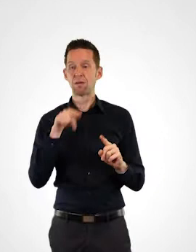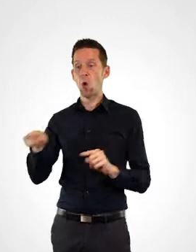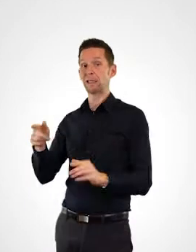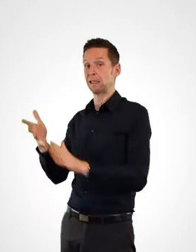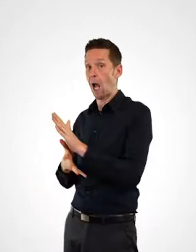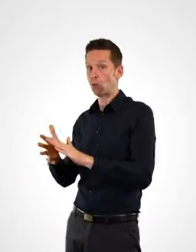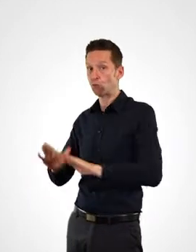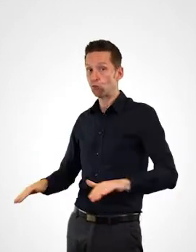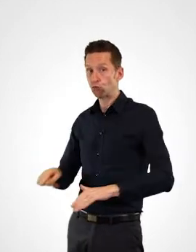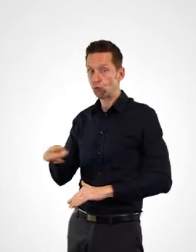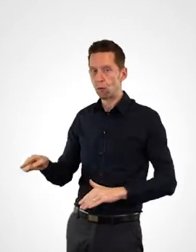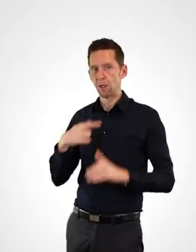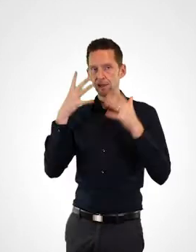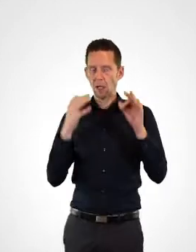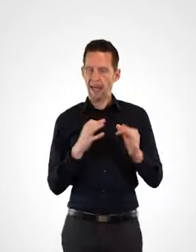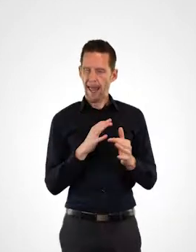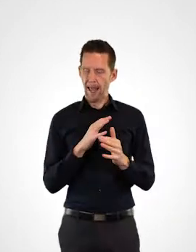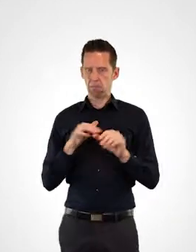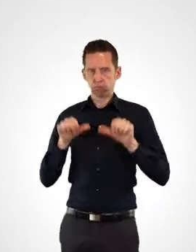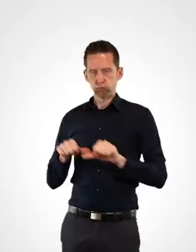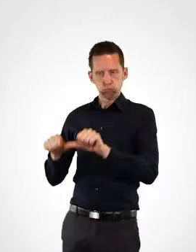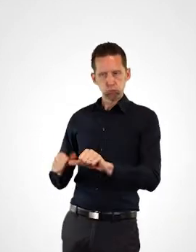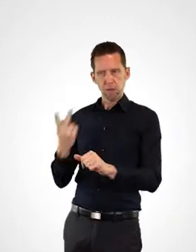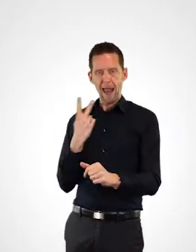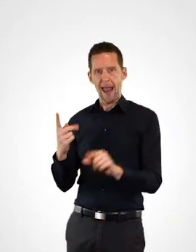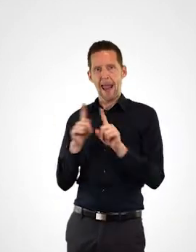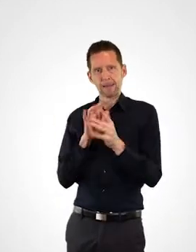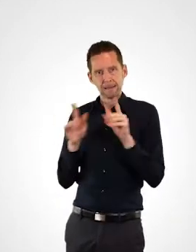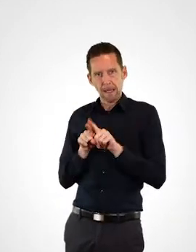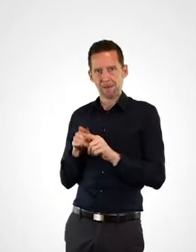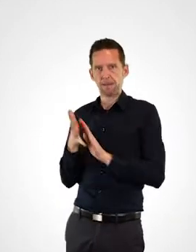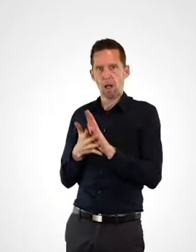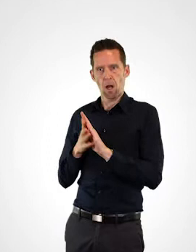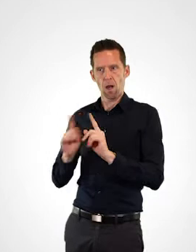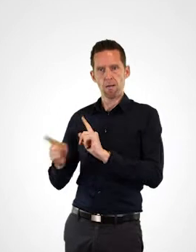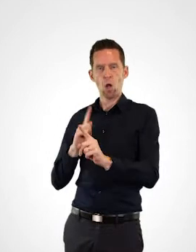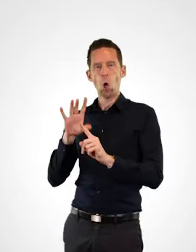If we're working with signing children, we have to decide how the words are signed and we have to use the exact sign,